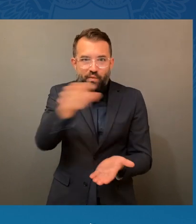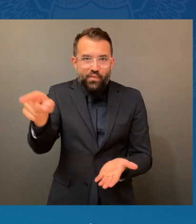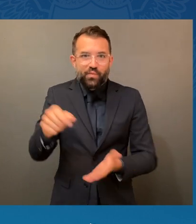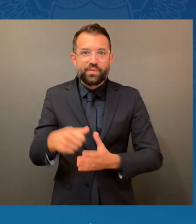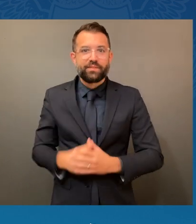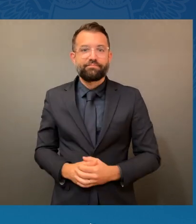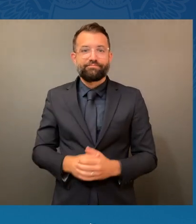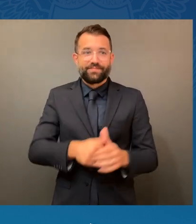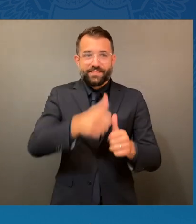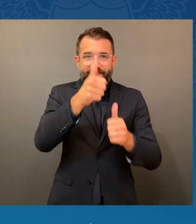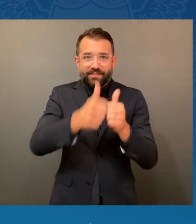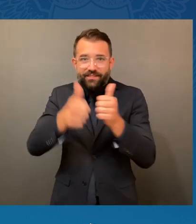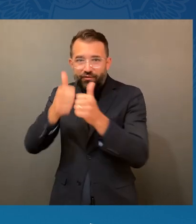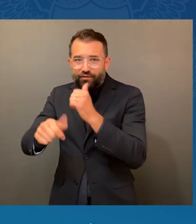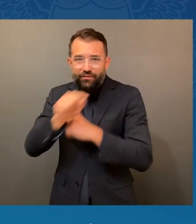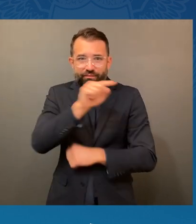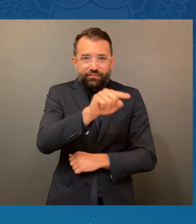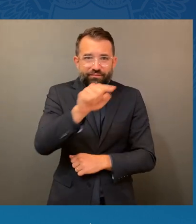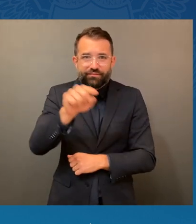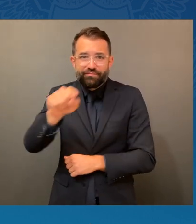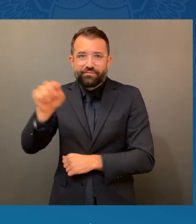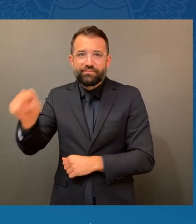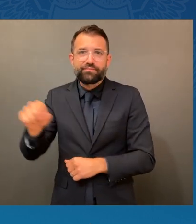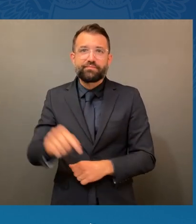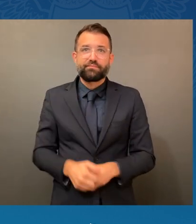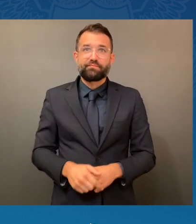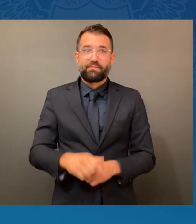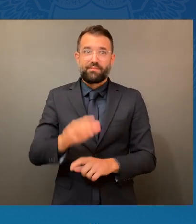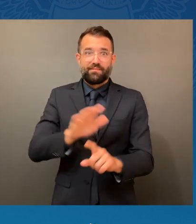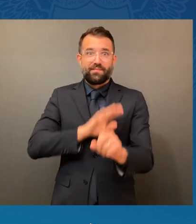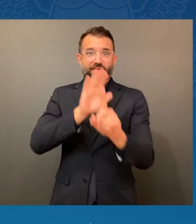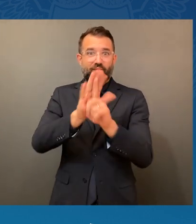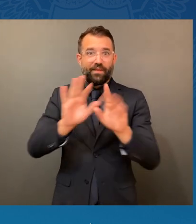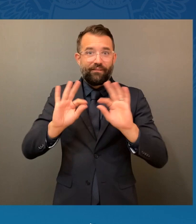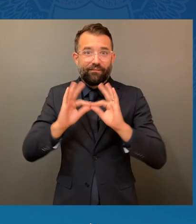It is also because of your families, many of whom I saw as I was coming aboard,